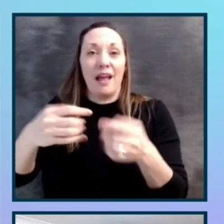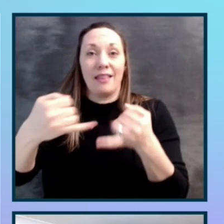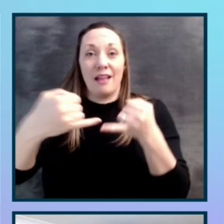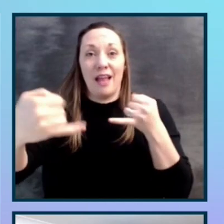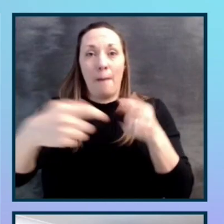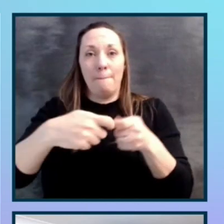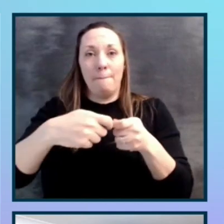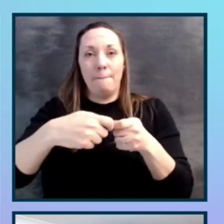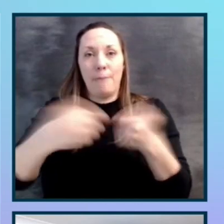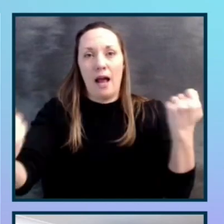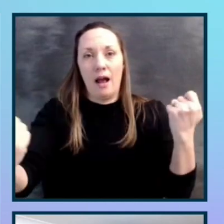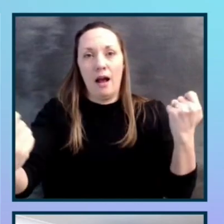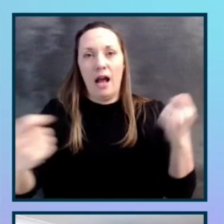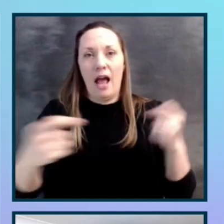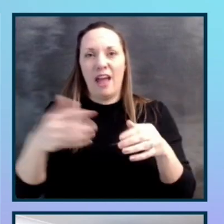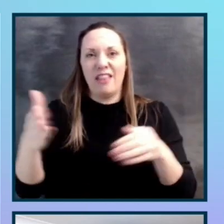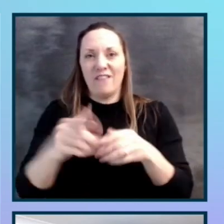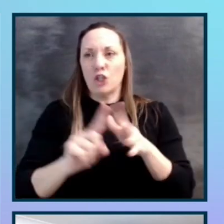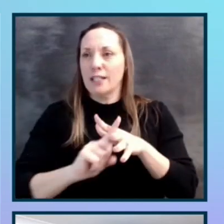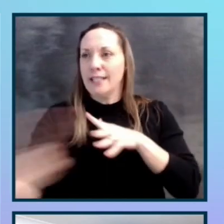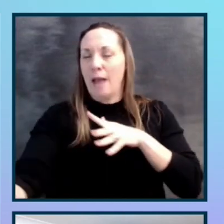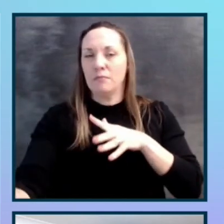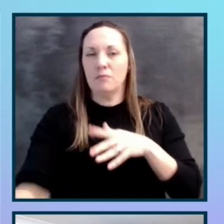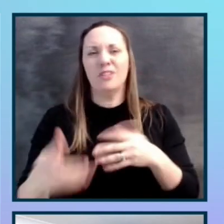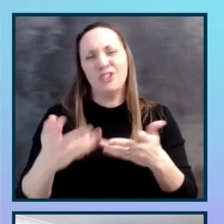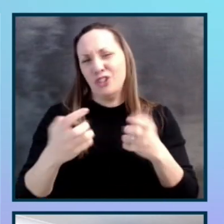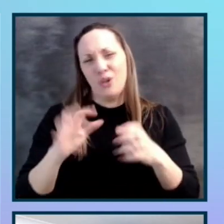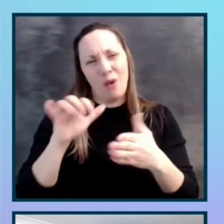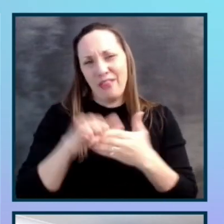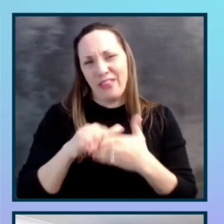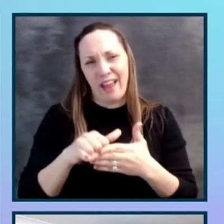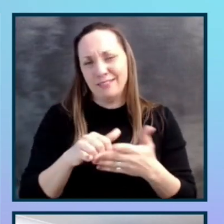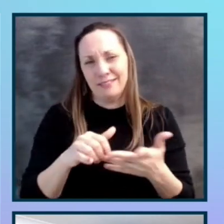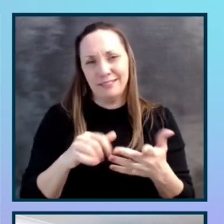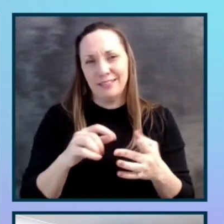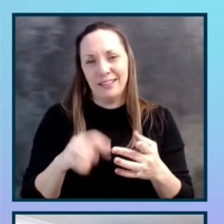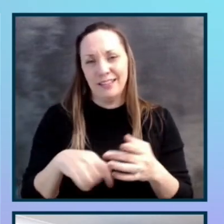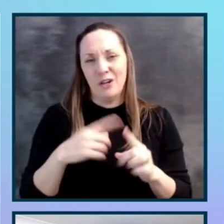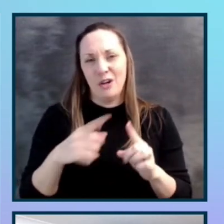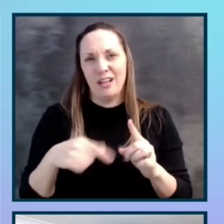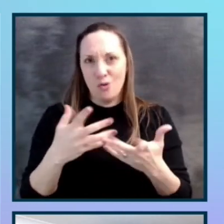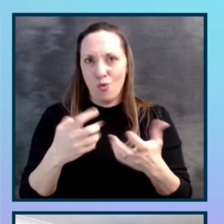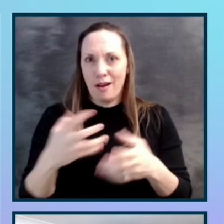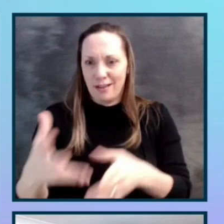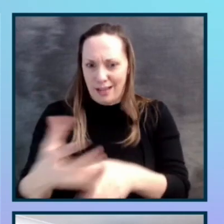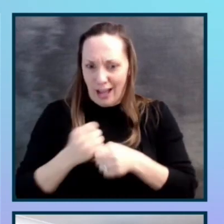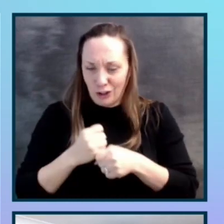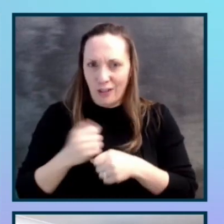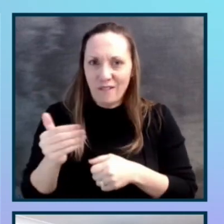which is not what you want when you need to sell it on later and you need to just catch it to get everything done.